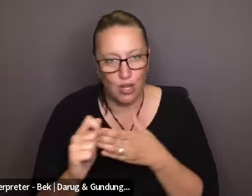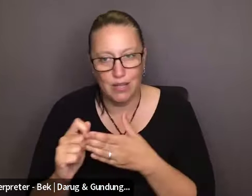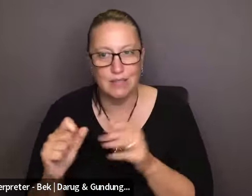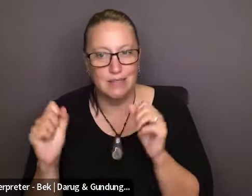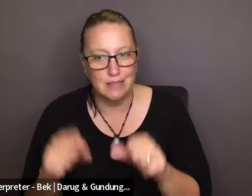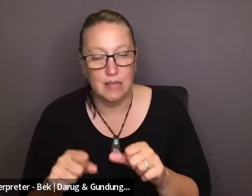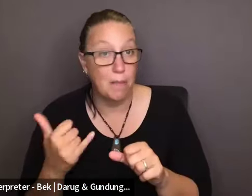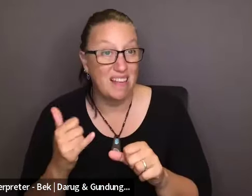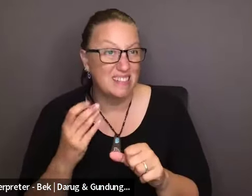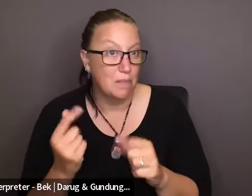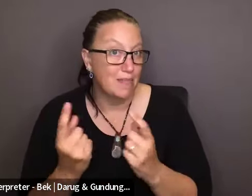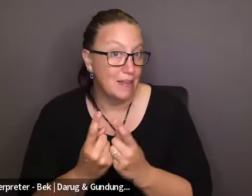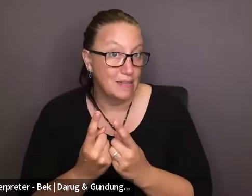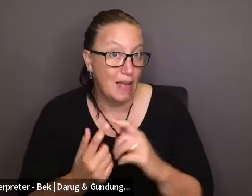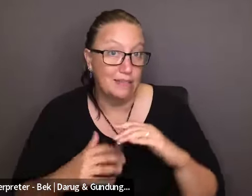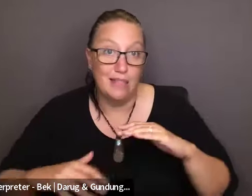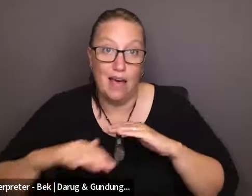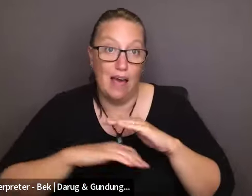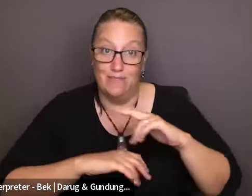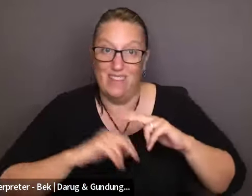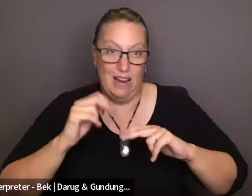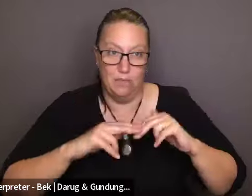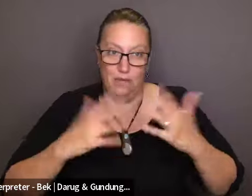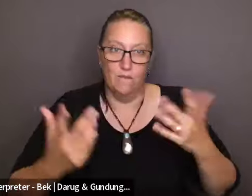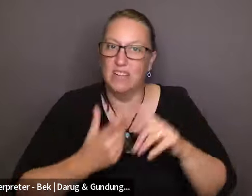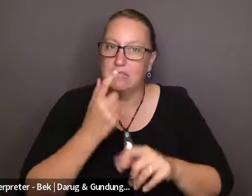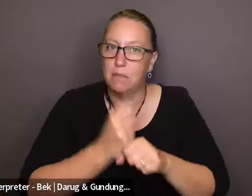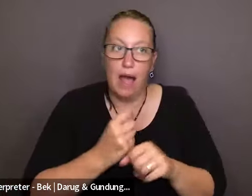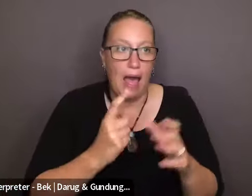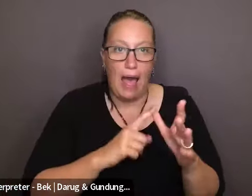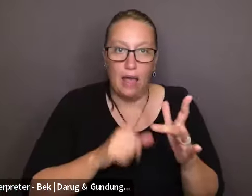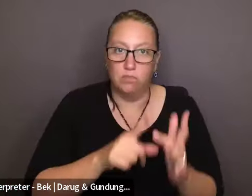So the question - the sub questions are examples, they are guides and there may well be things under that that have